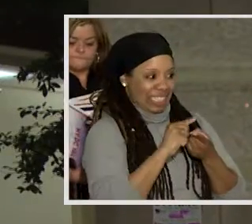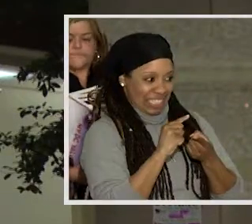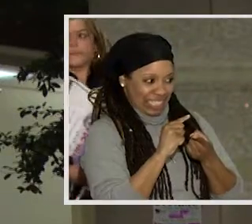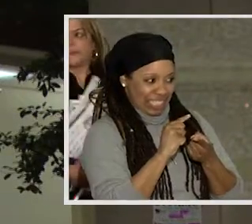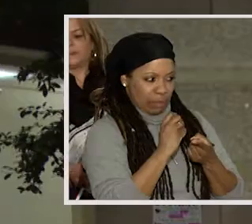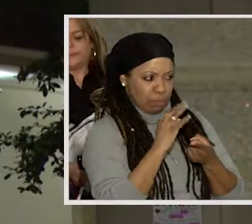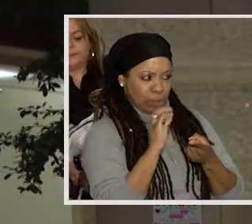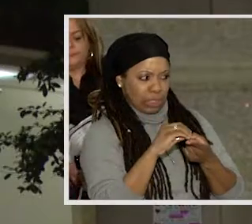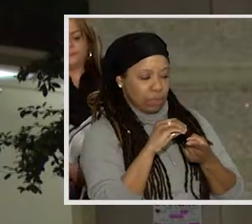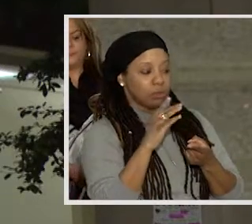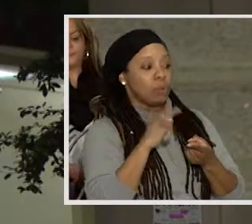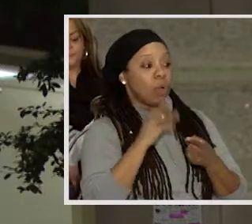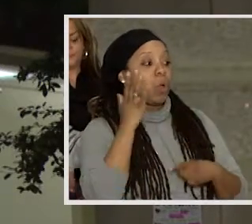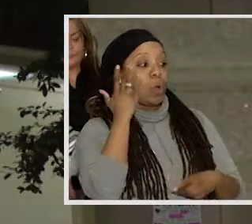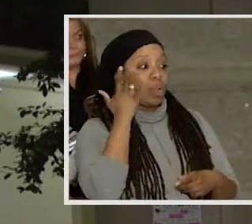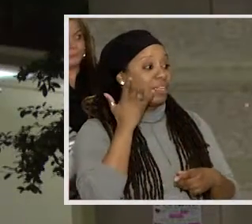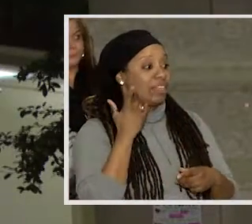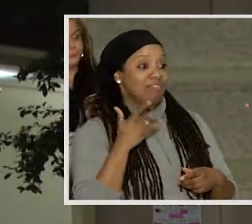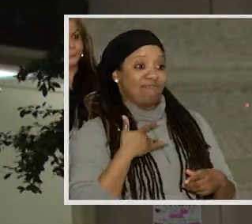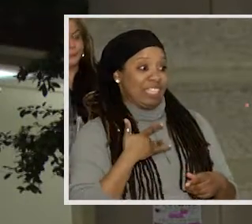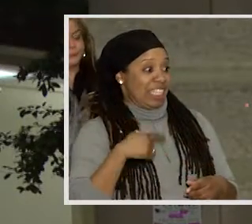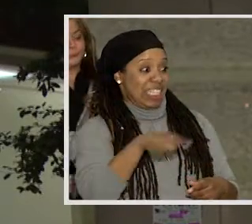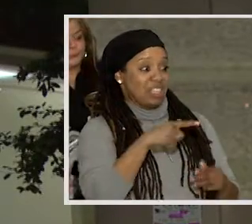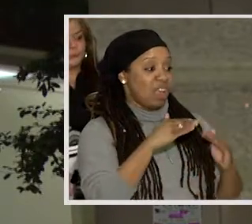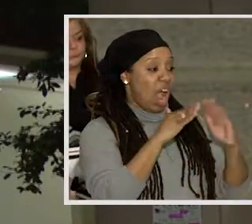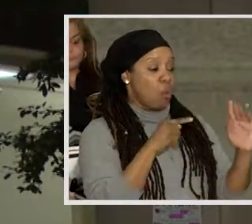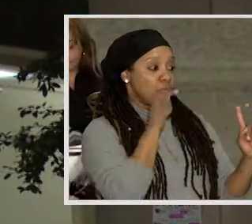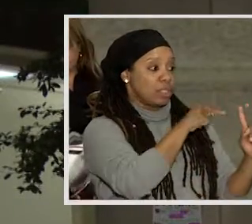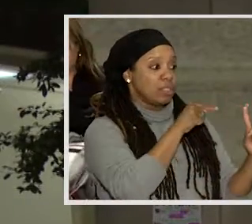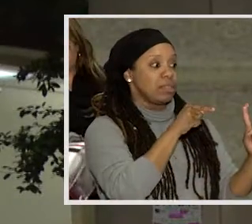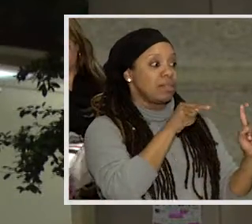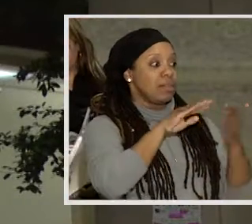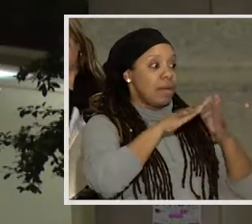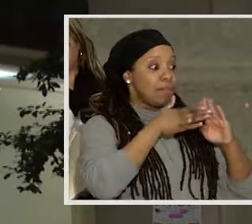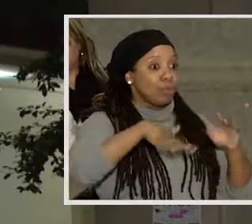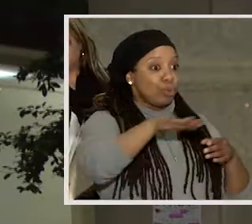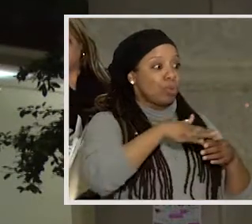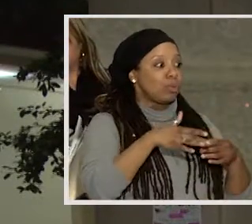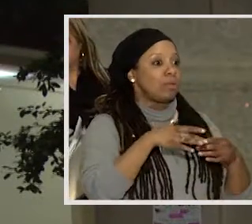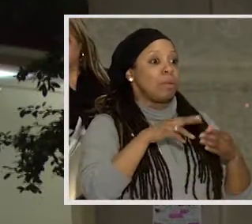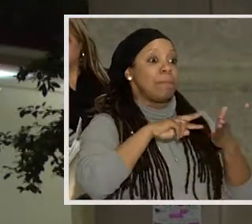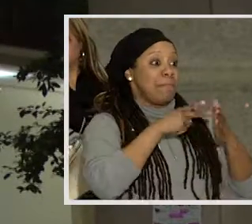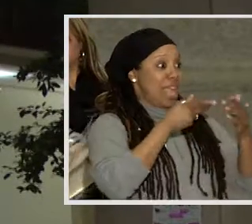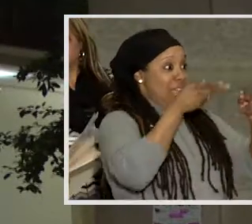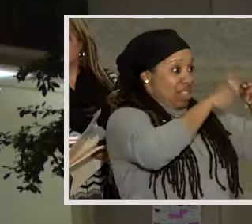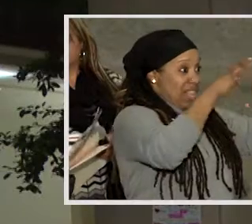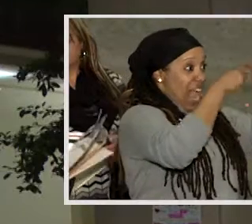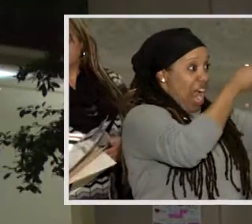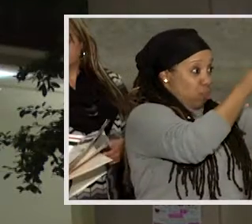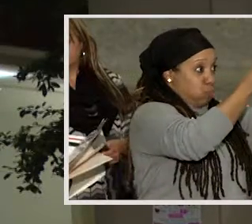WE ADDED 1.5% TO JOBS AND ECONOMIC OPPORTUNITY BECAUSE